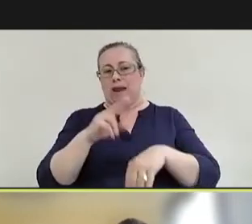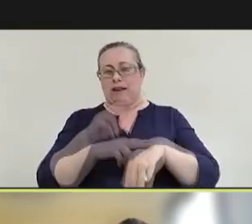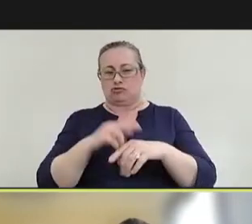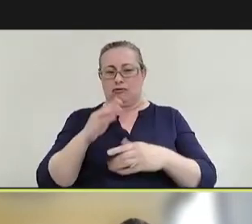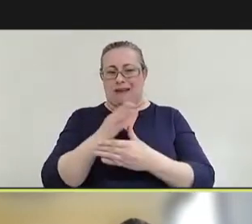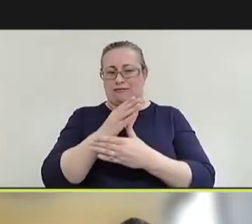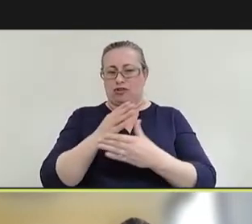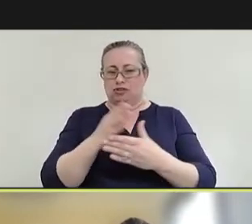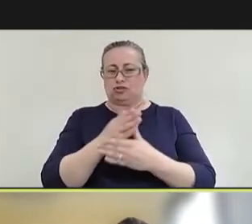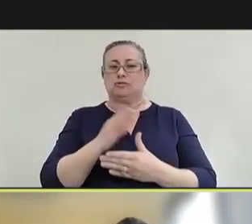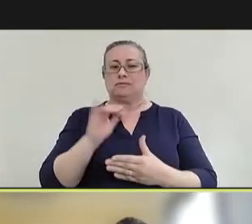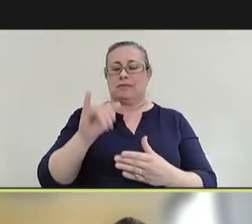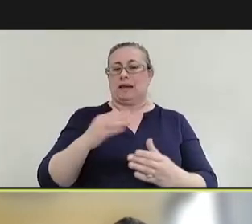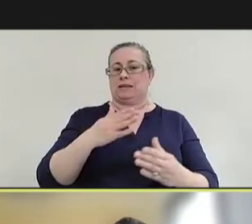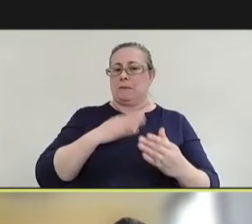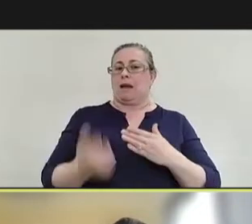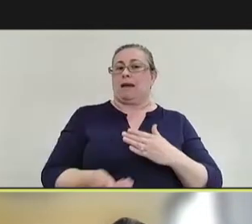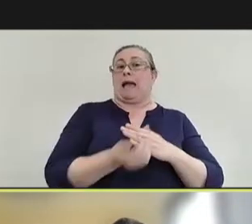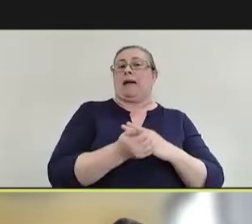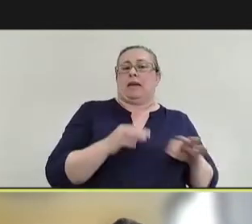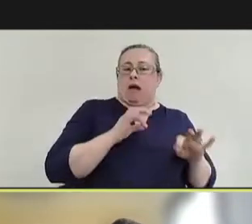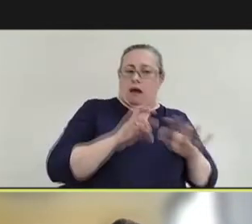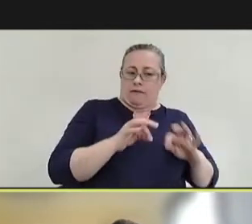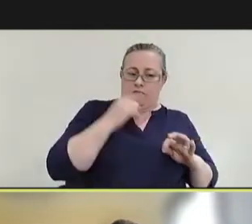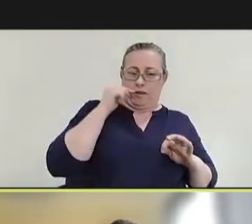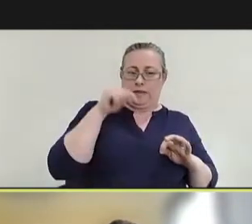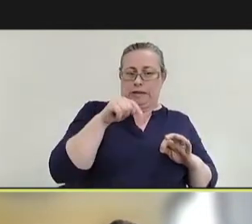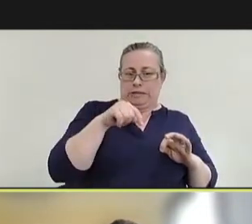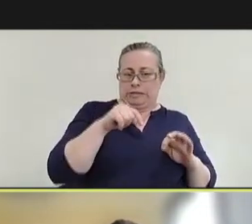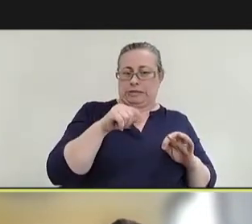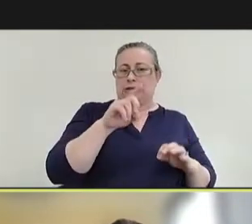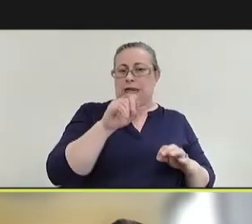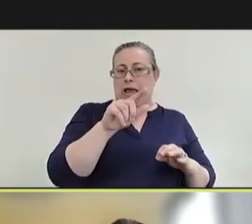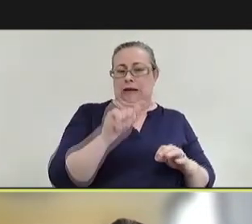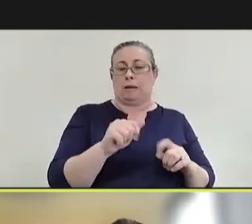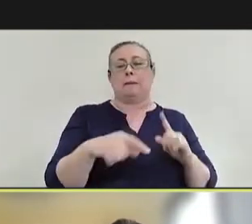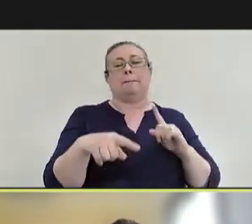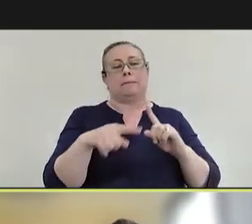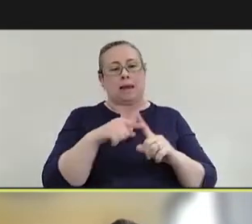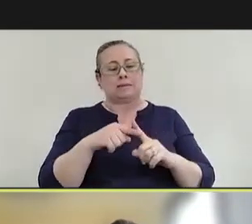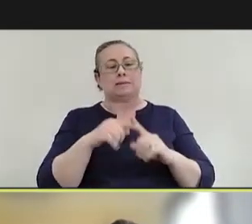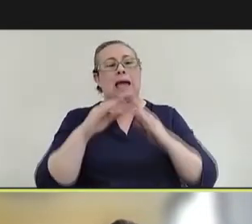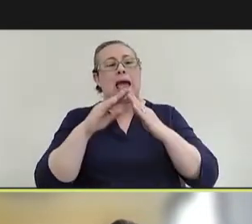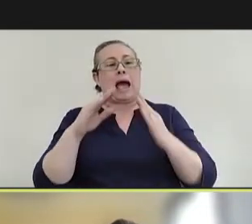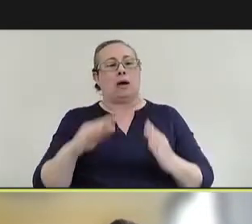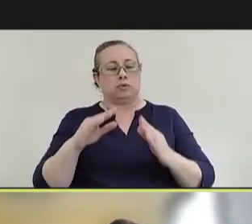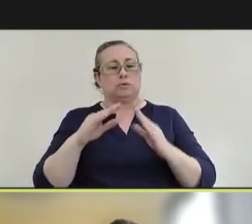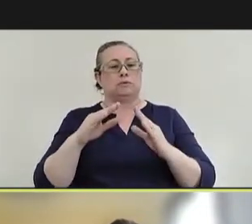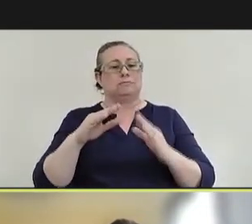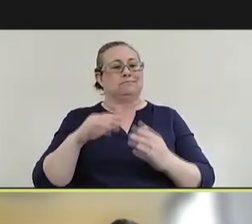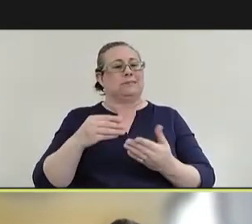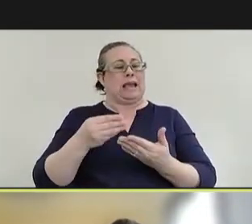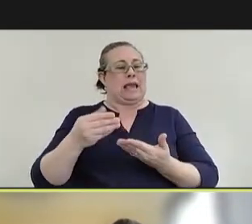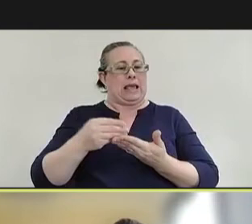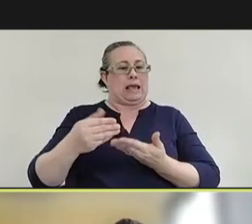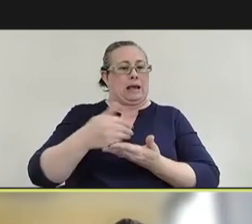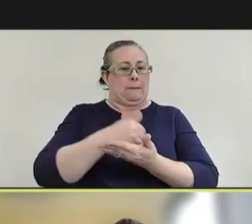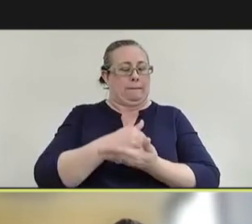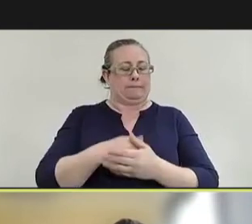is my caveat for this particular strata as well as household income. And when you look at flu,